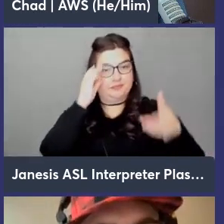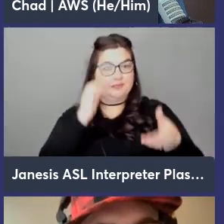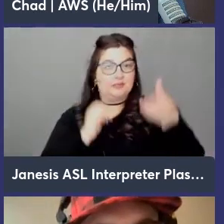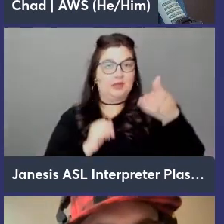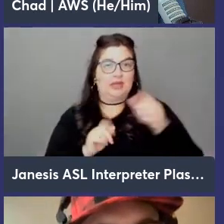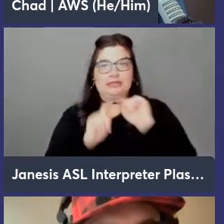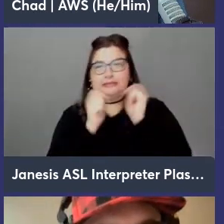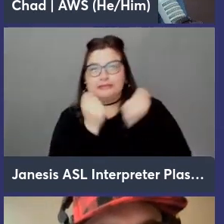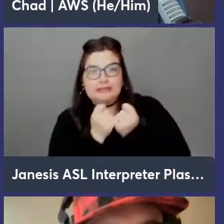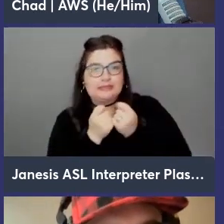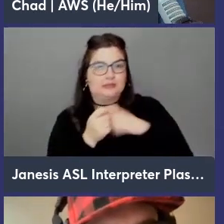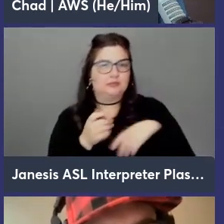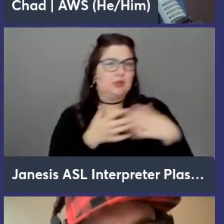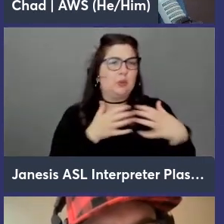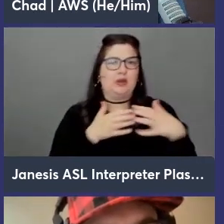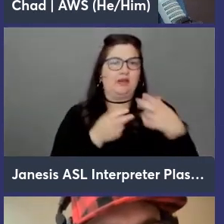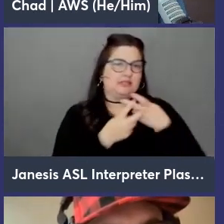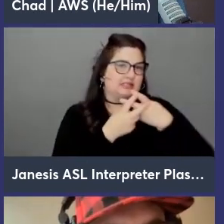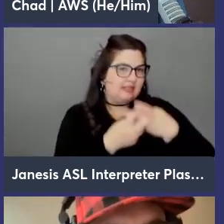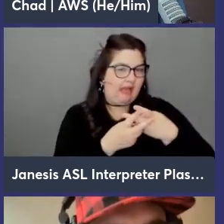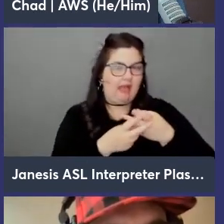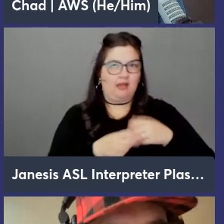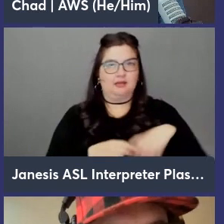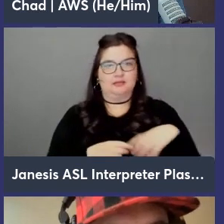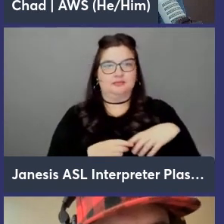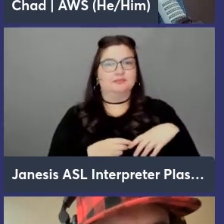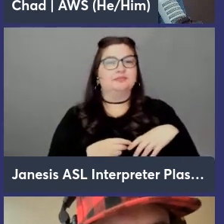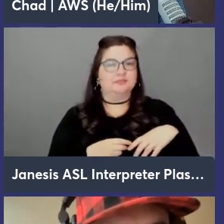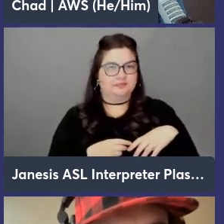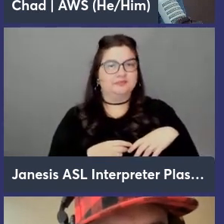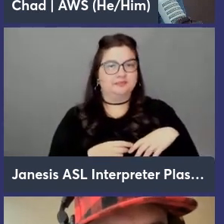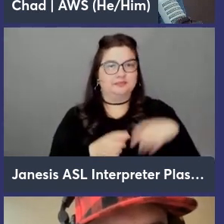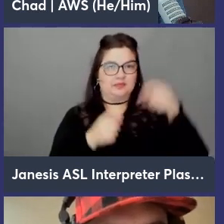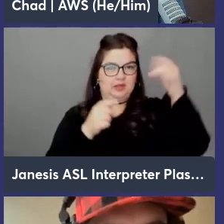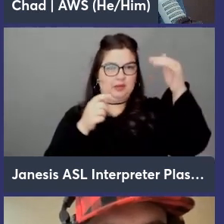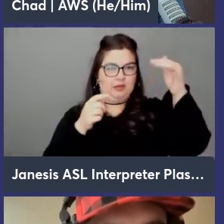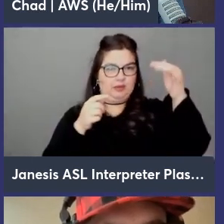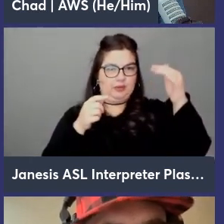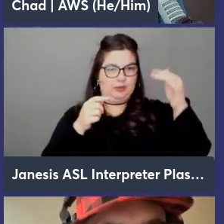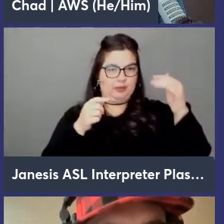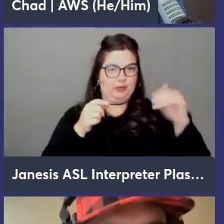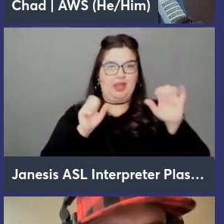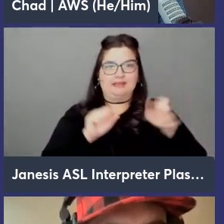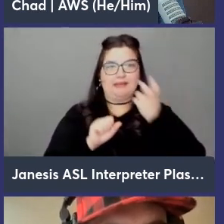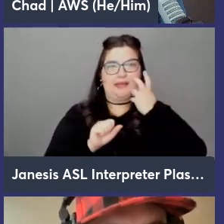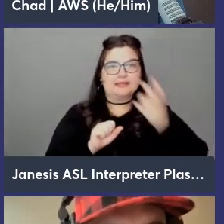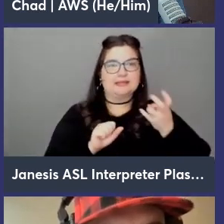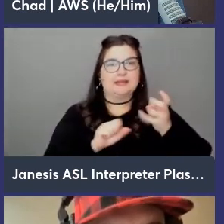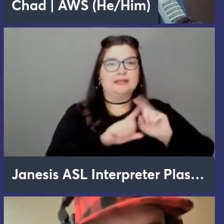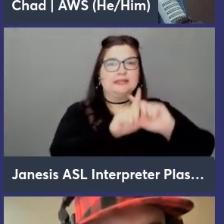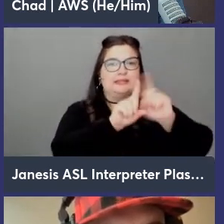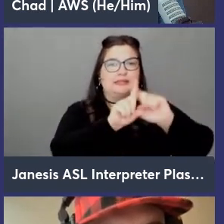or whatever it is, Slack, that you're using, but also goes over here, and I can see all the different alerts and errors,